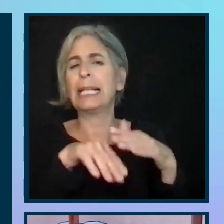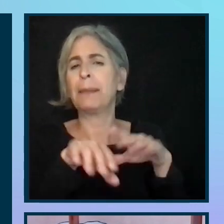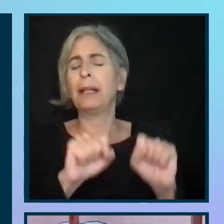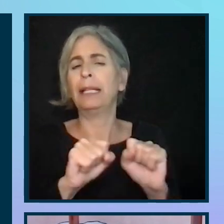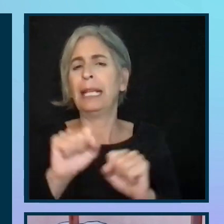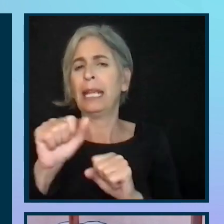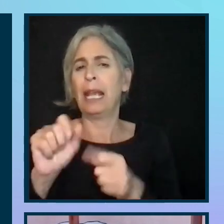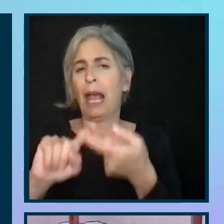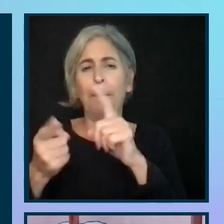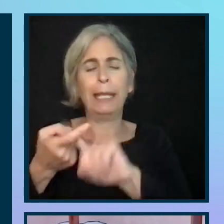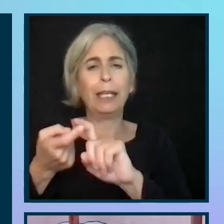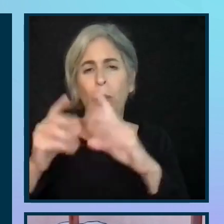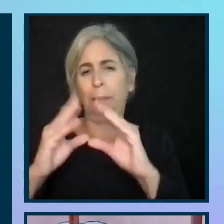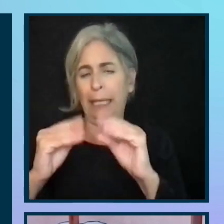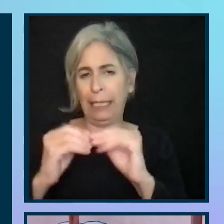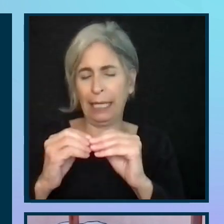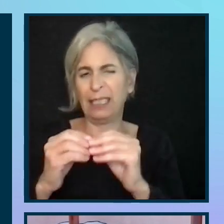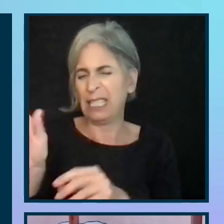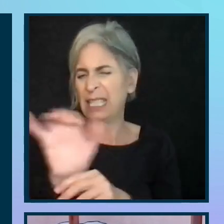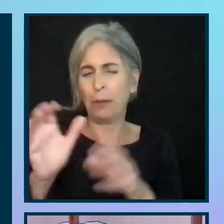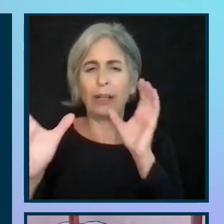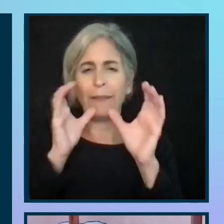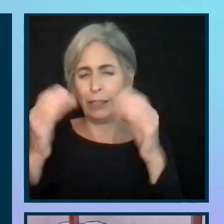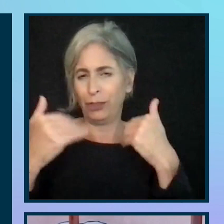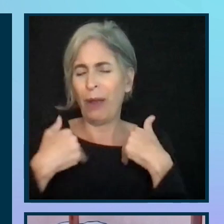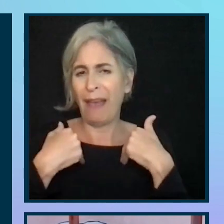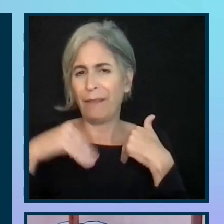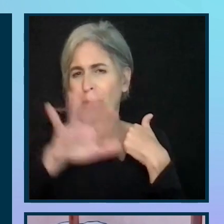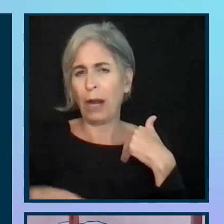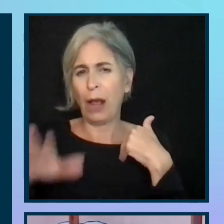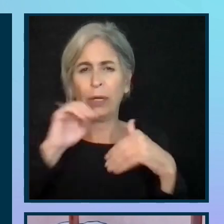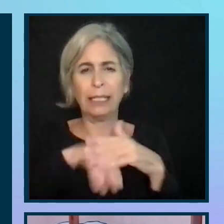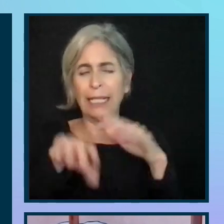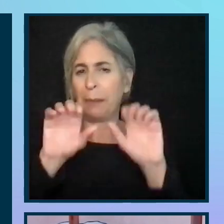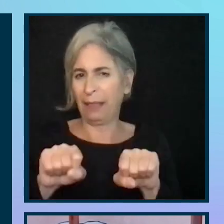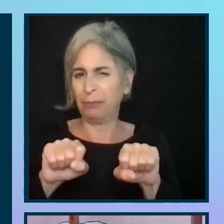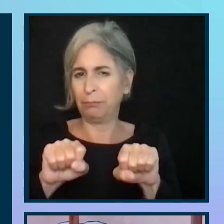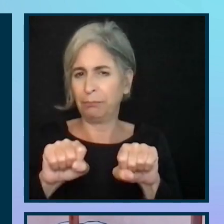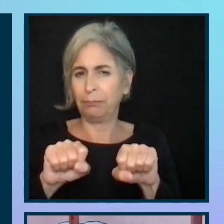to have similar conversations around accessibility, and in these meetings,